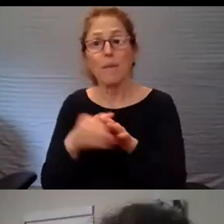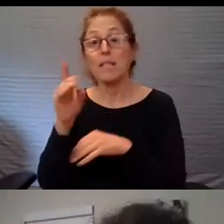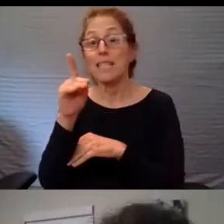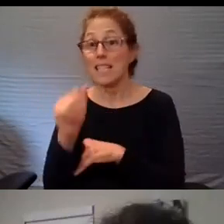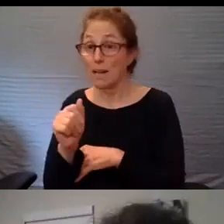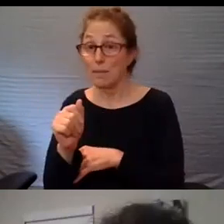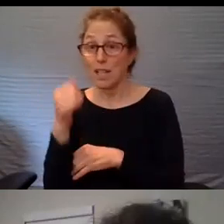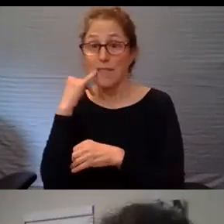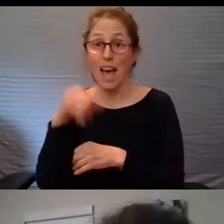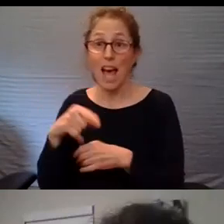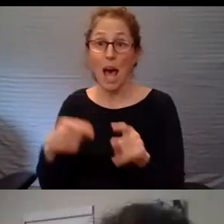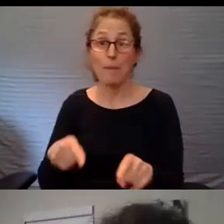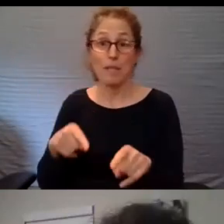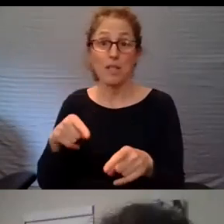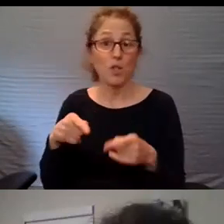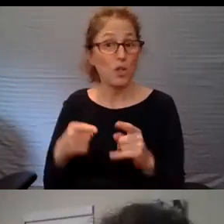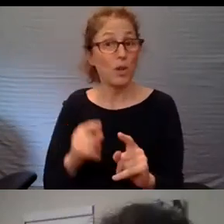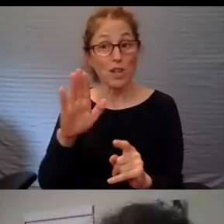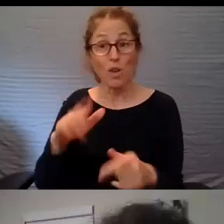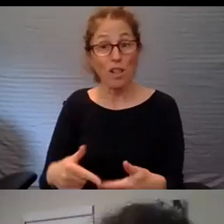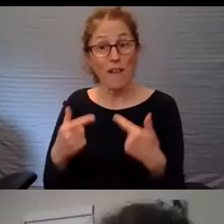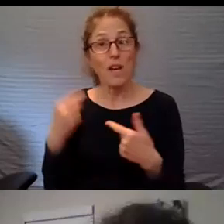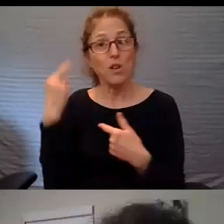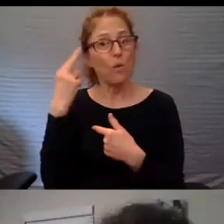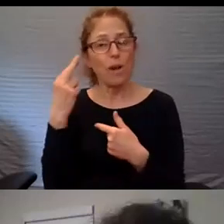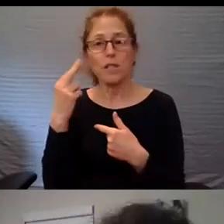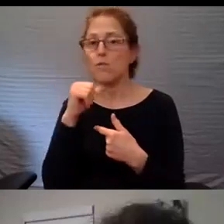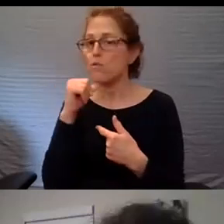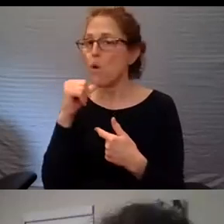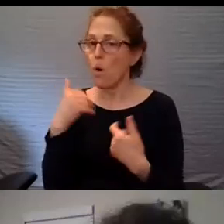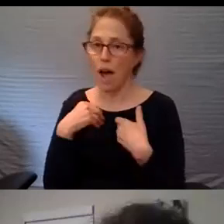over the course of your life, you realize how little control you have over those things.